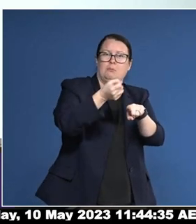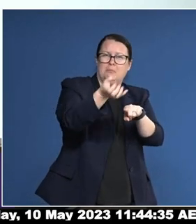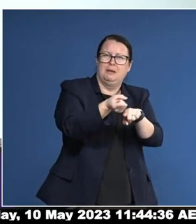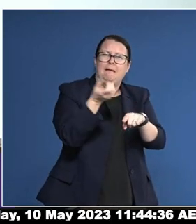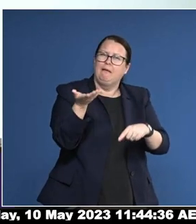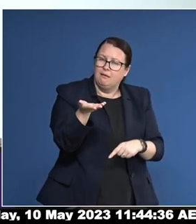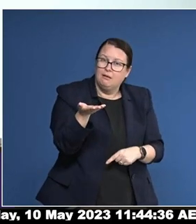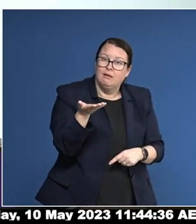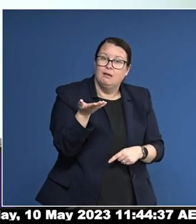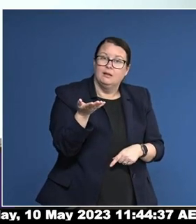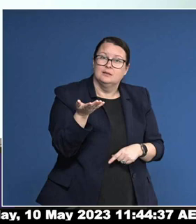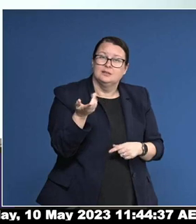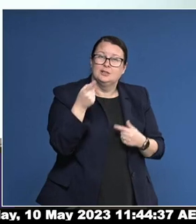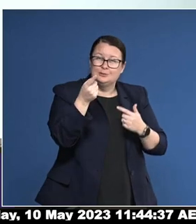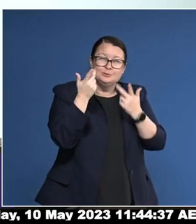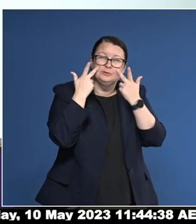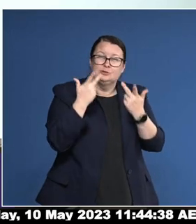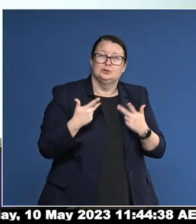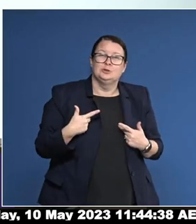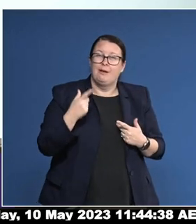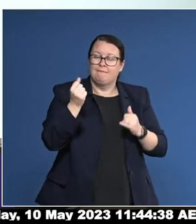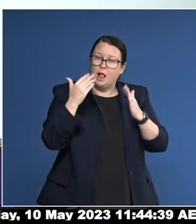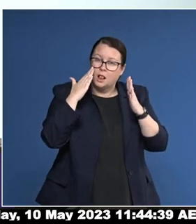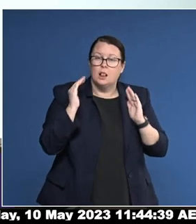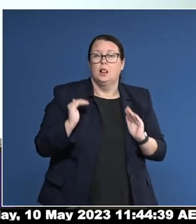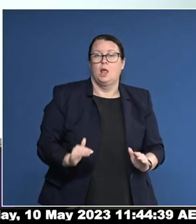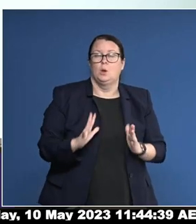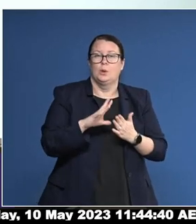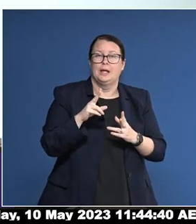confirms the low expectation that you have of kids with disabilities?